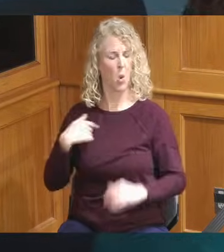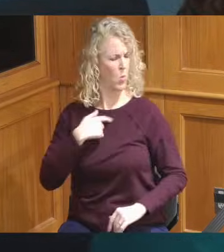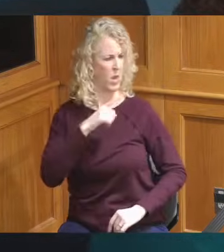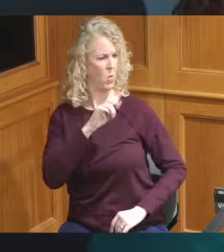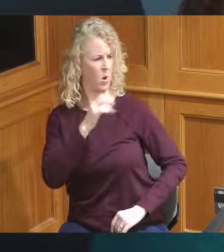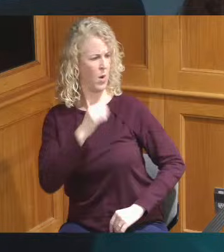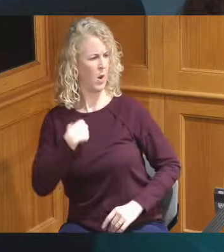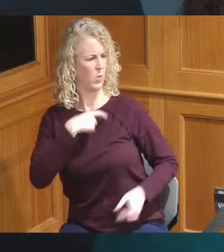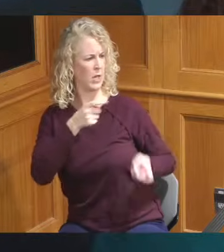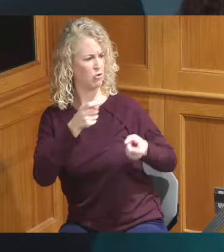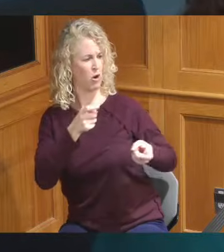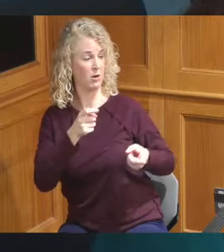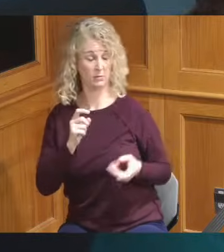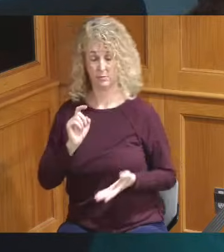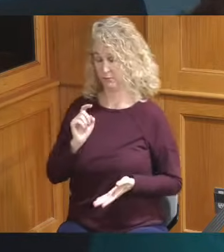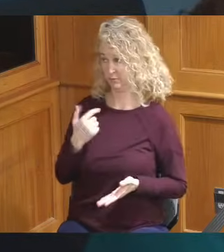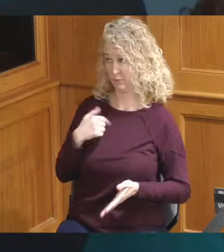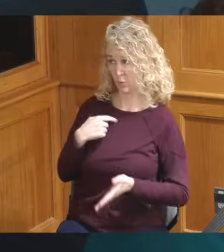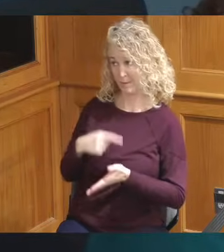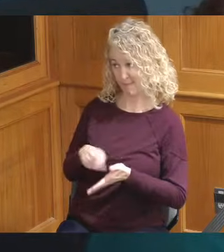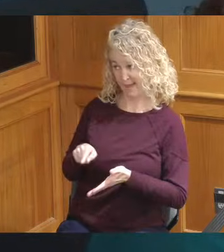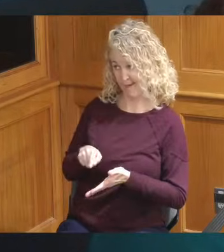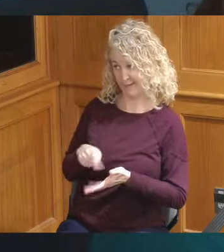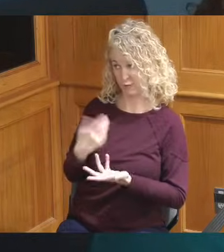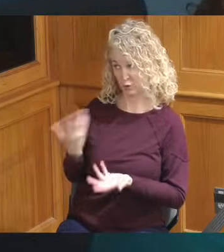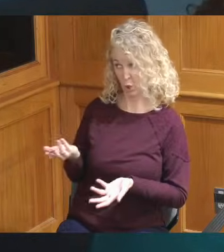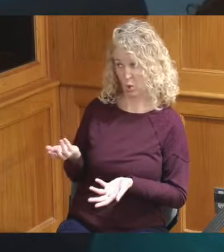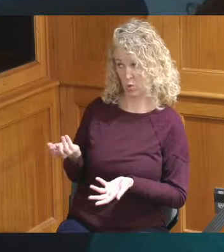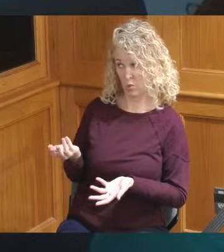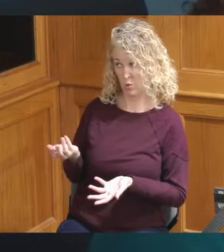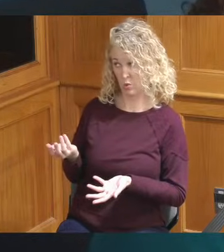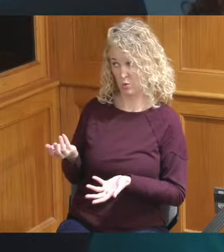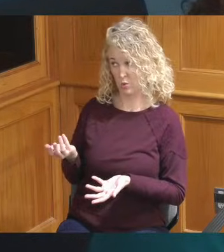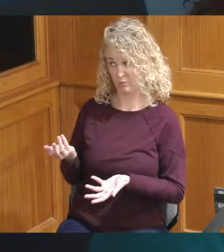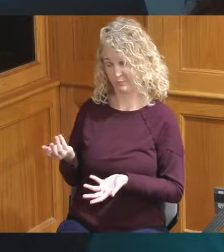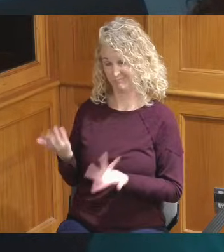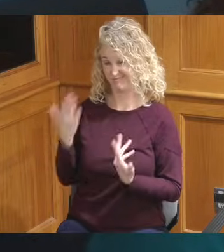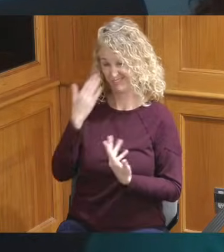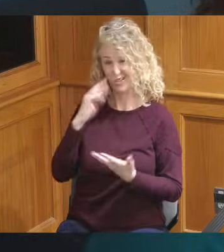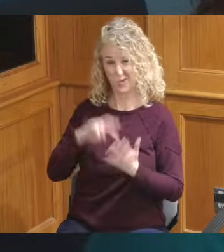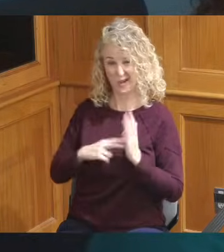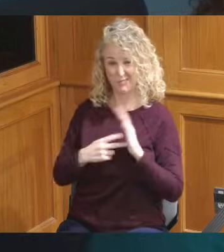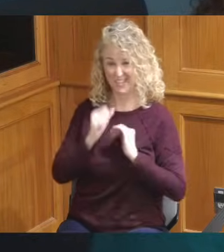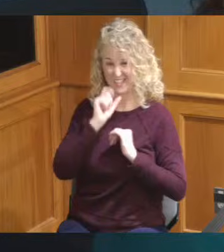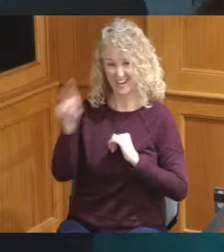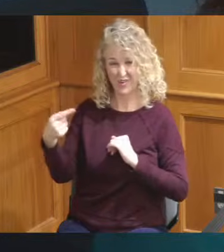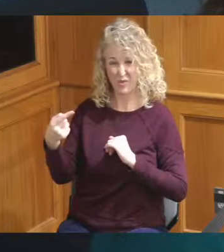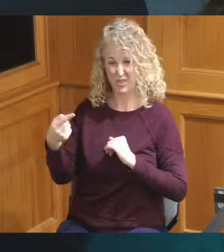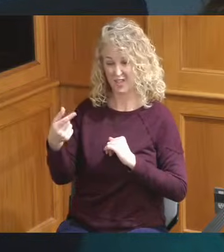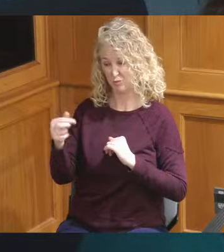we're in charge. Well, you got to pay to be in charge. not just giving us the grants, uh, us